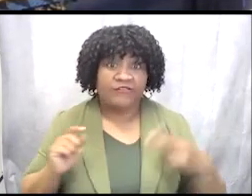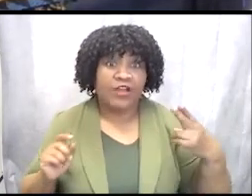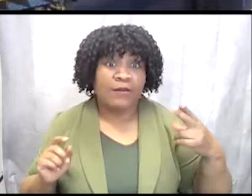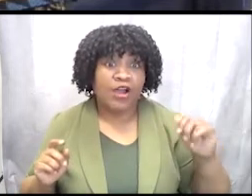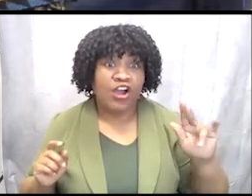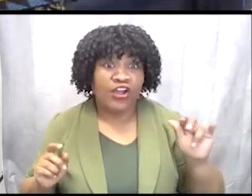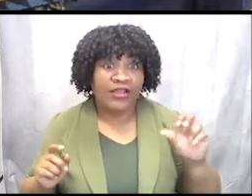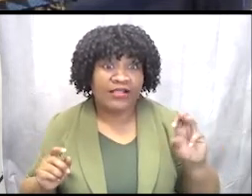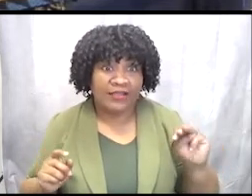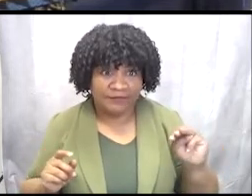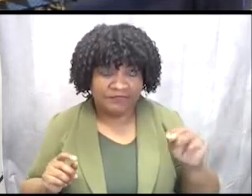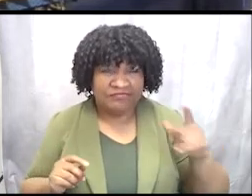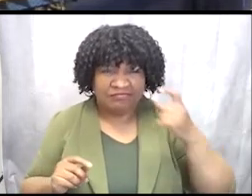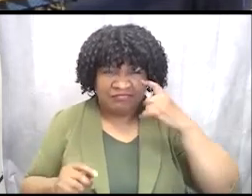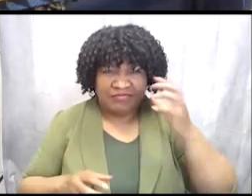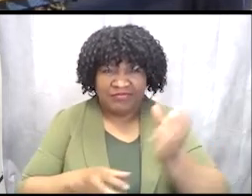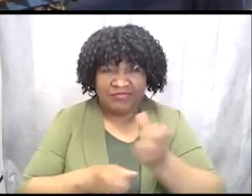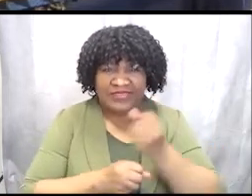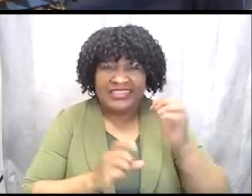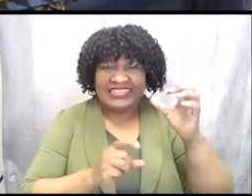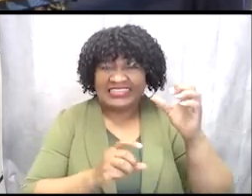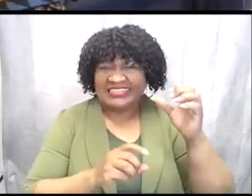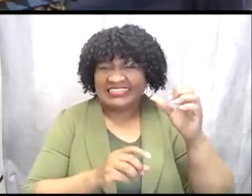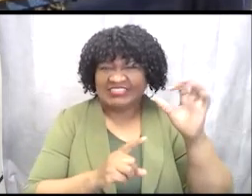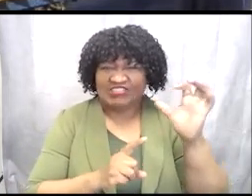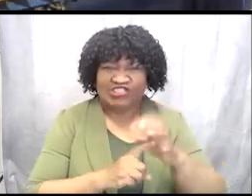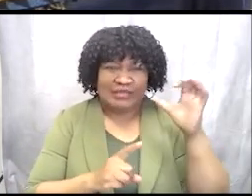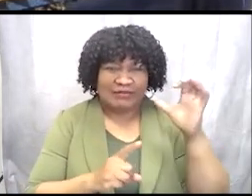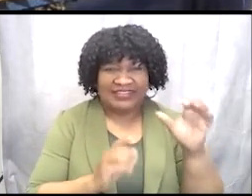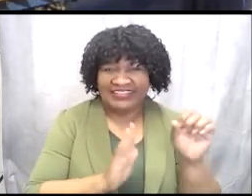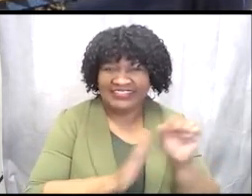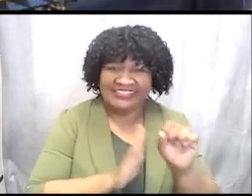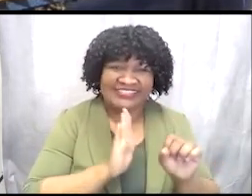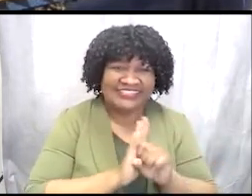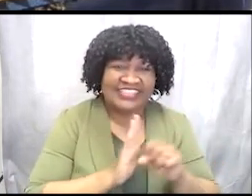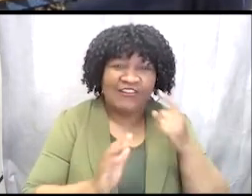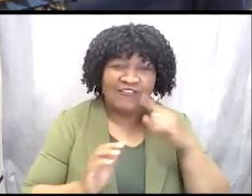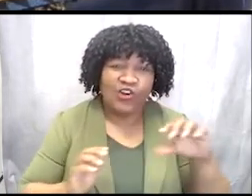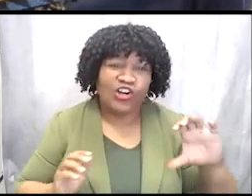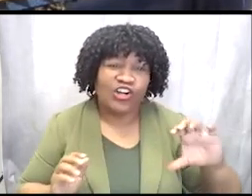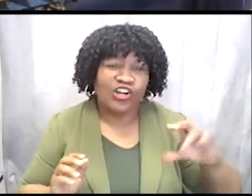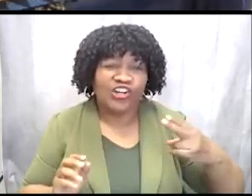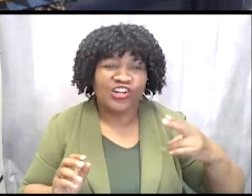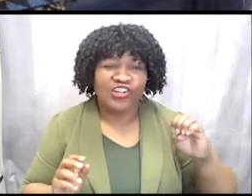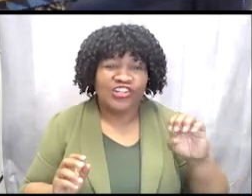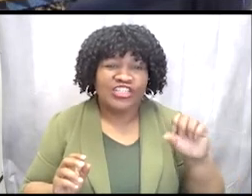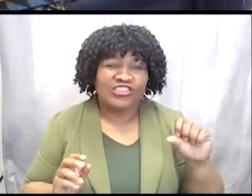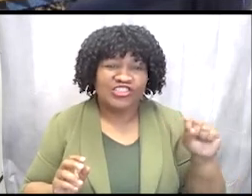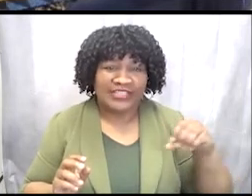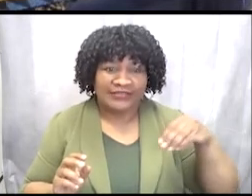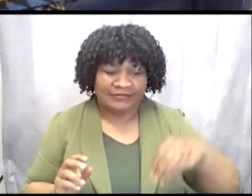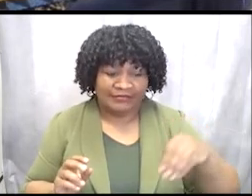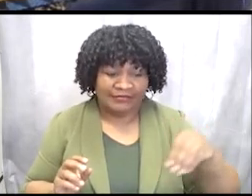who had just won the statewide chess competition. And it was a guy named Maurice Ashley,